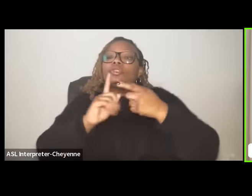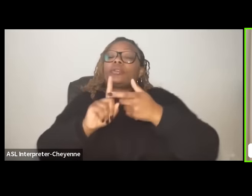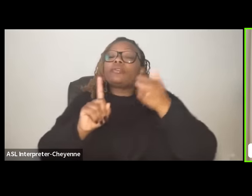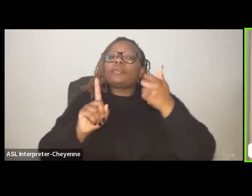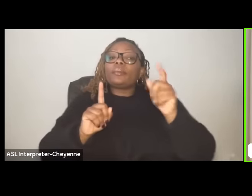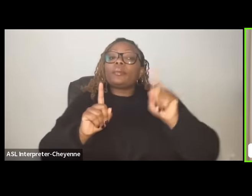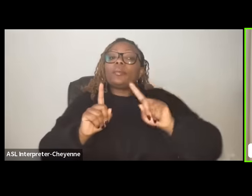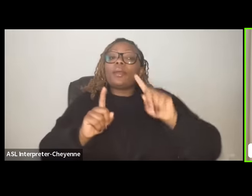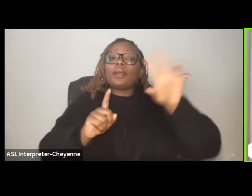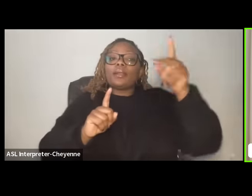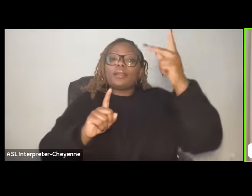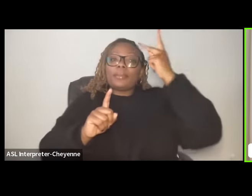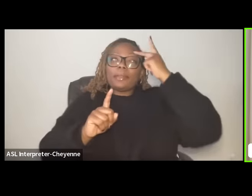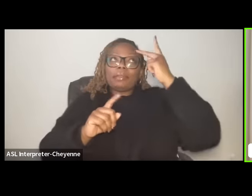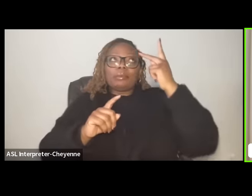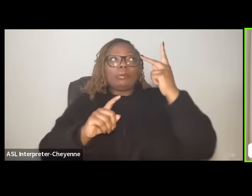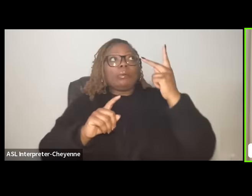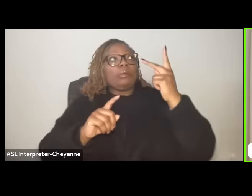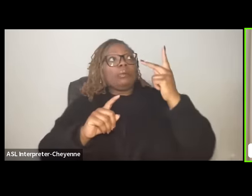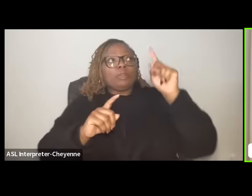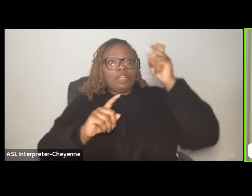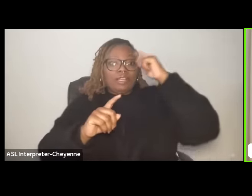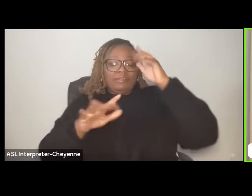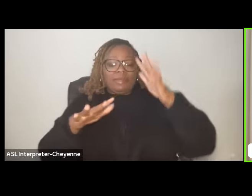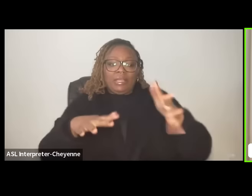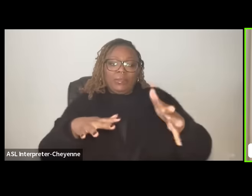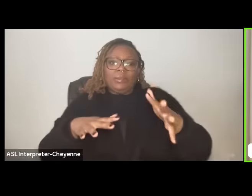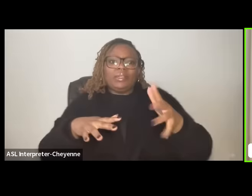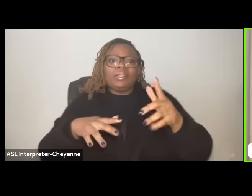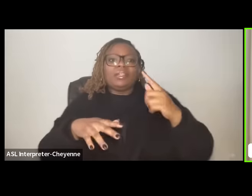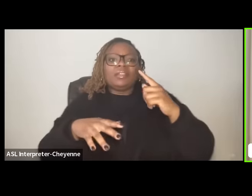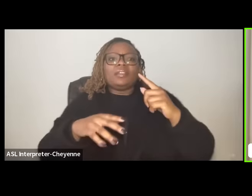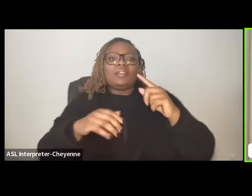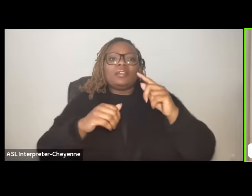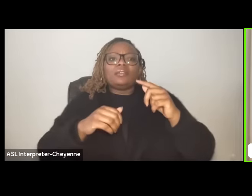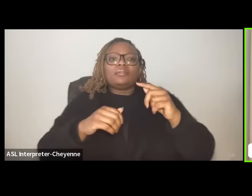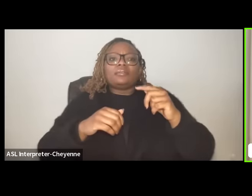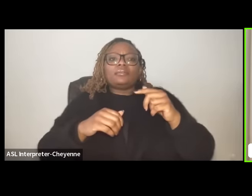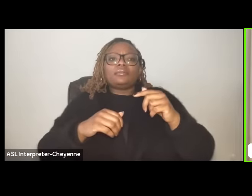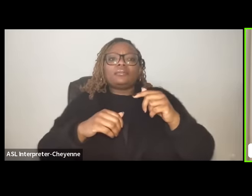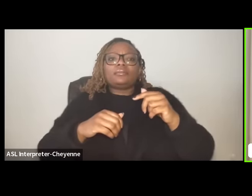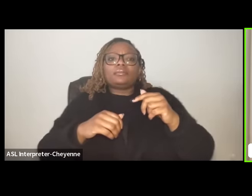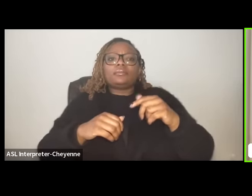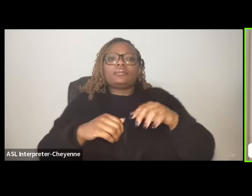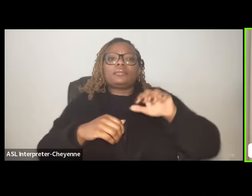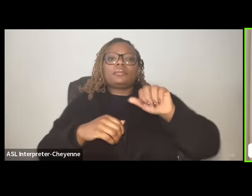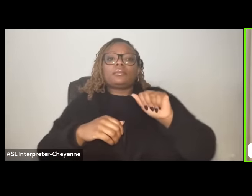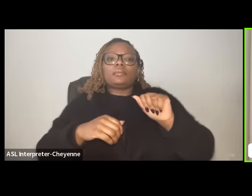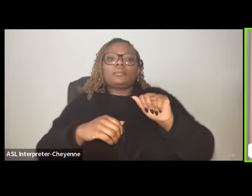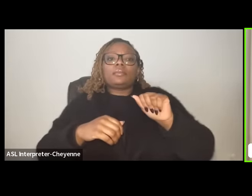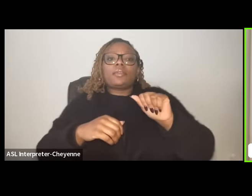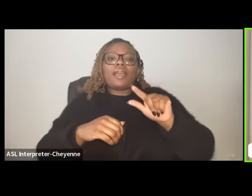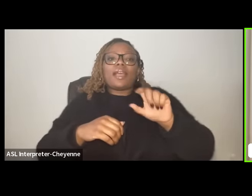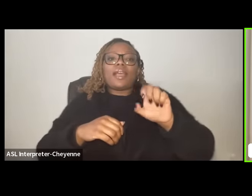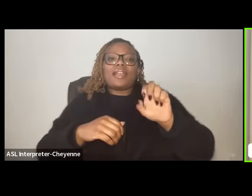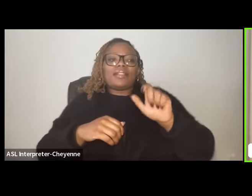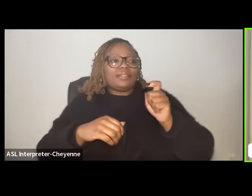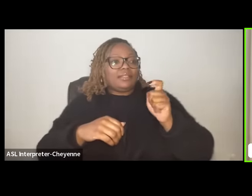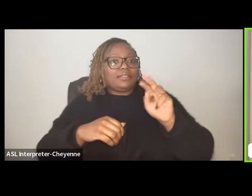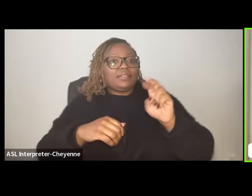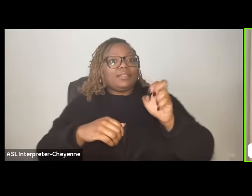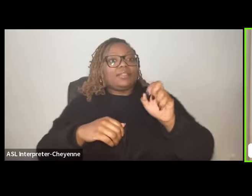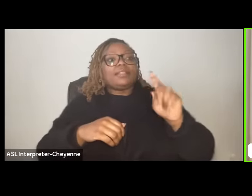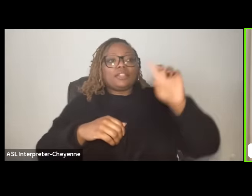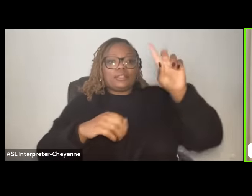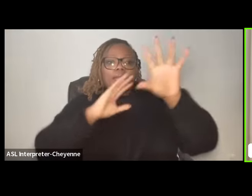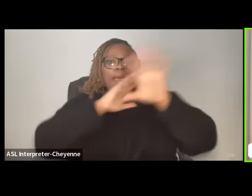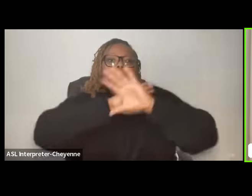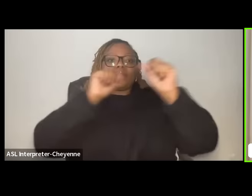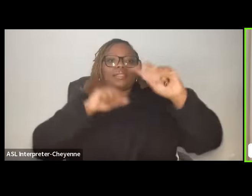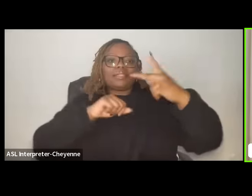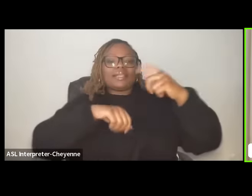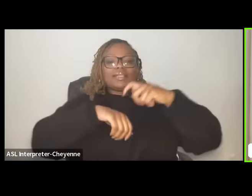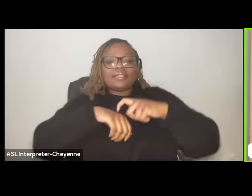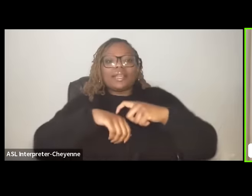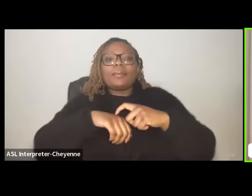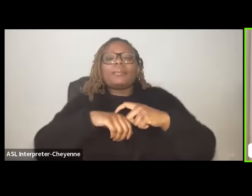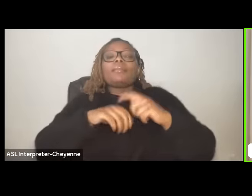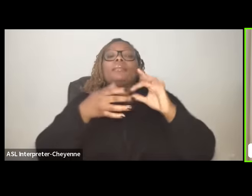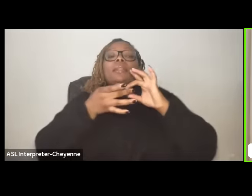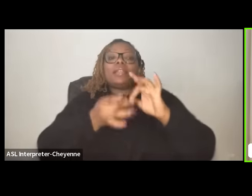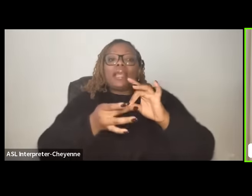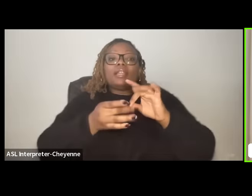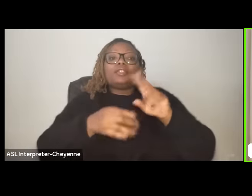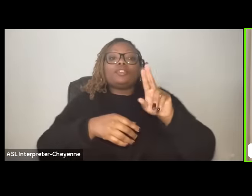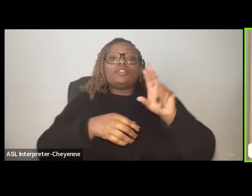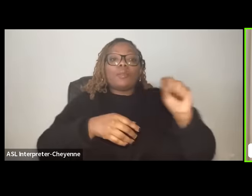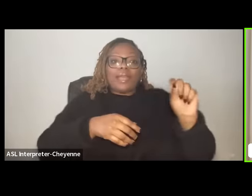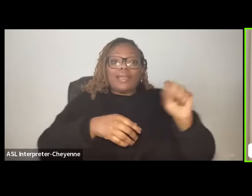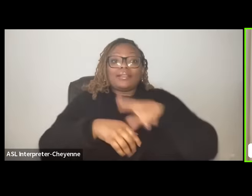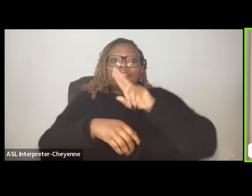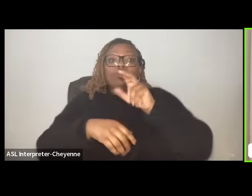political instability under um I uh I second term which led to a US un occupation Force um which had